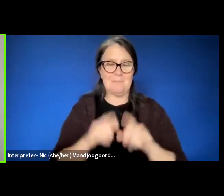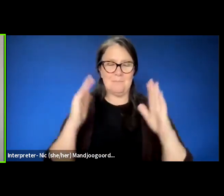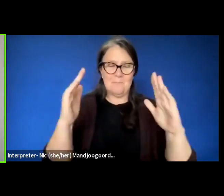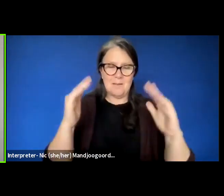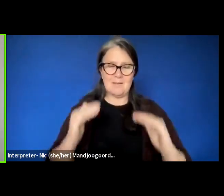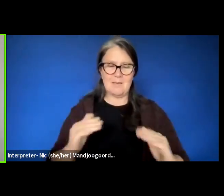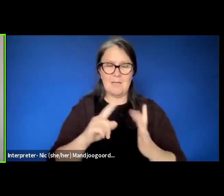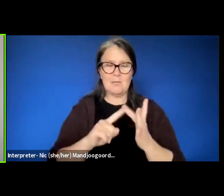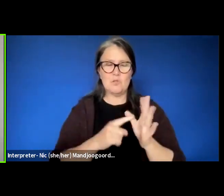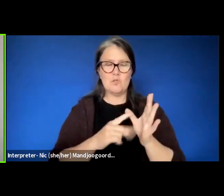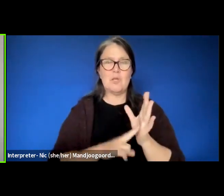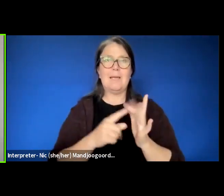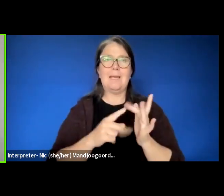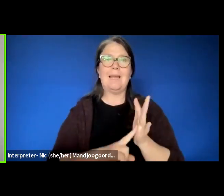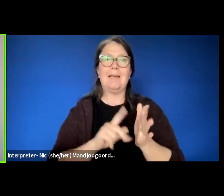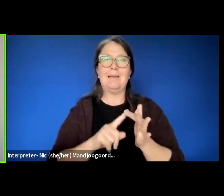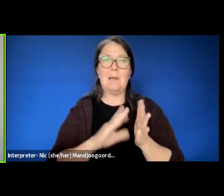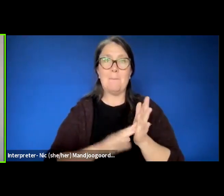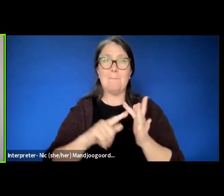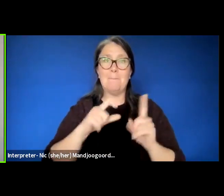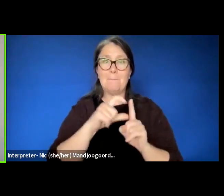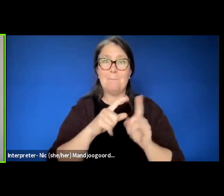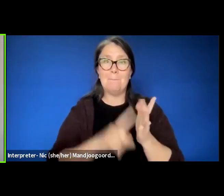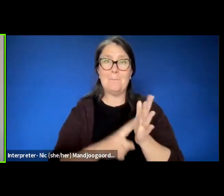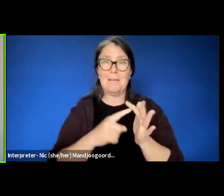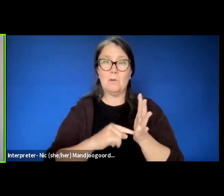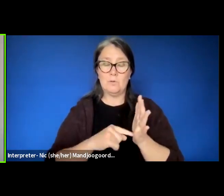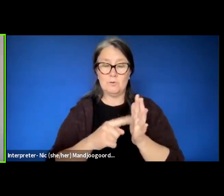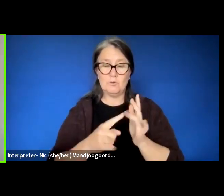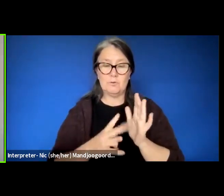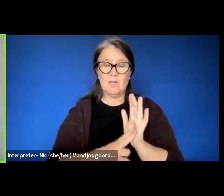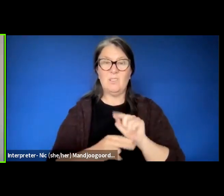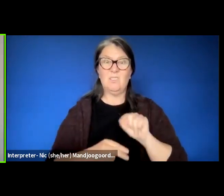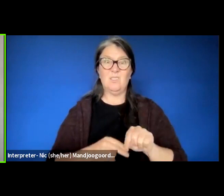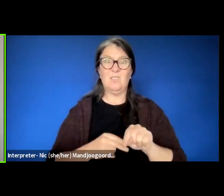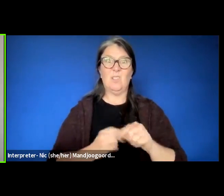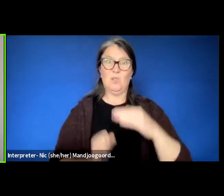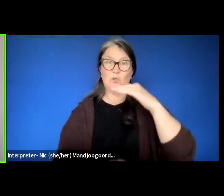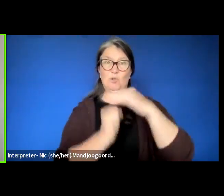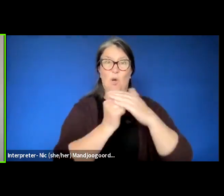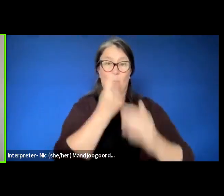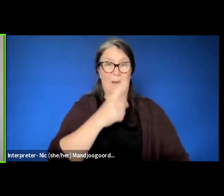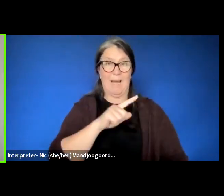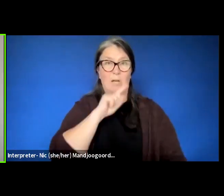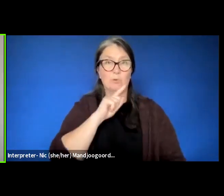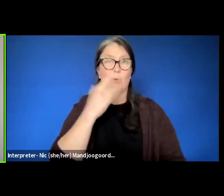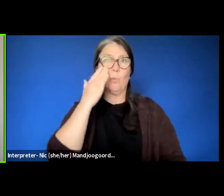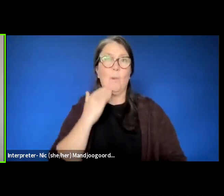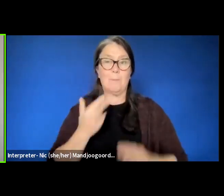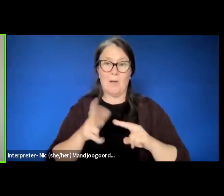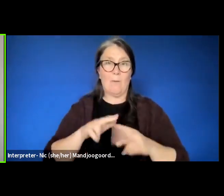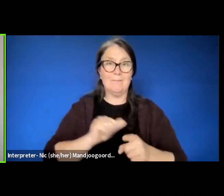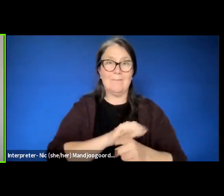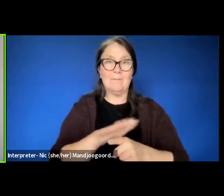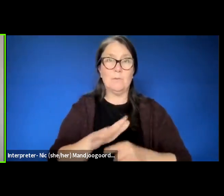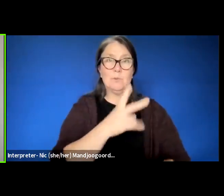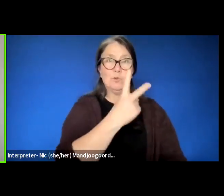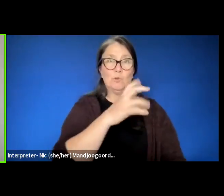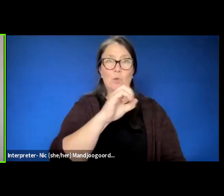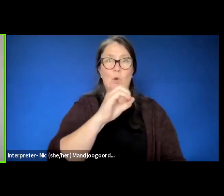Middleton Jeanine was Middleton Jeanine was named as one of Australia's top 100 women one of Australia's top 100 women of influence in 2016. a boss a boss magazine true later